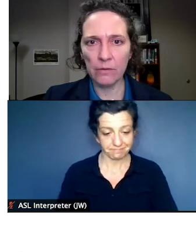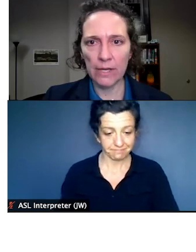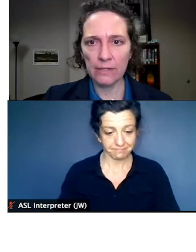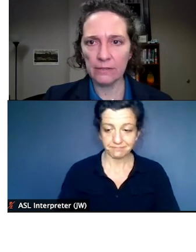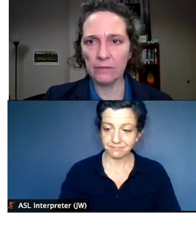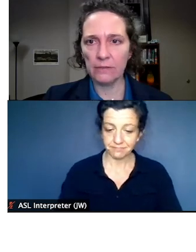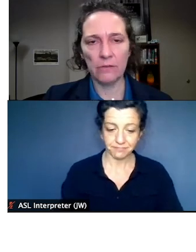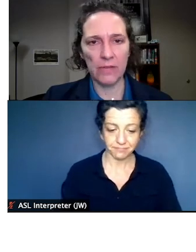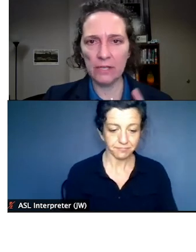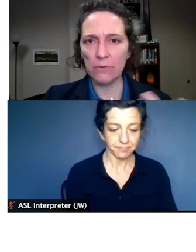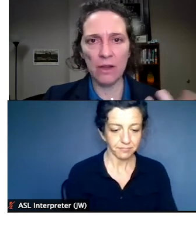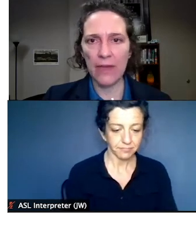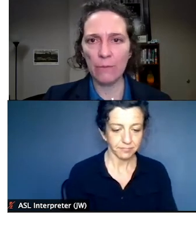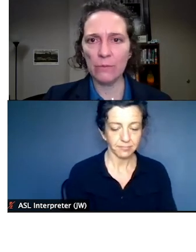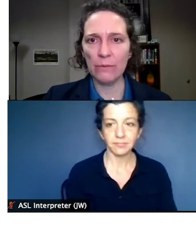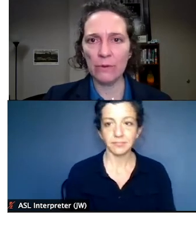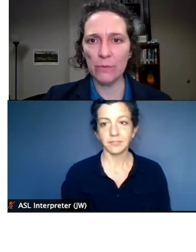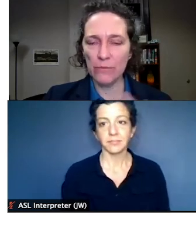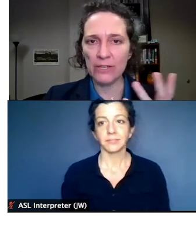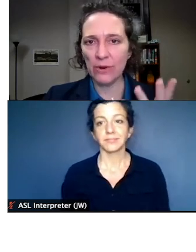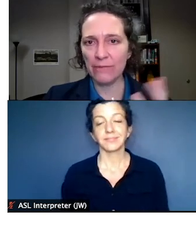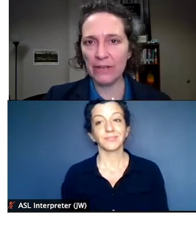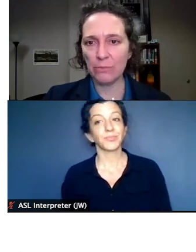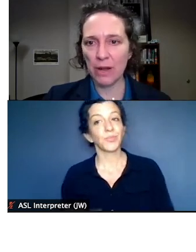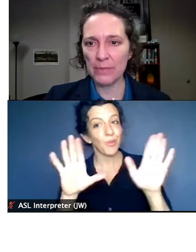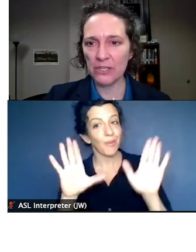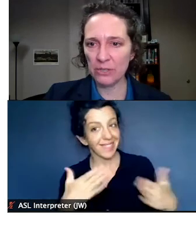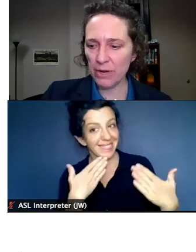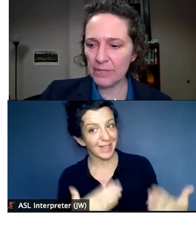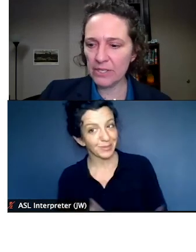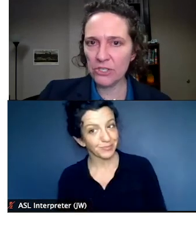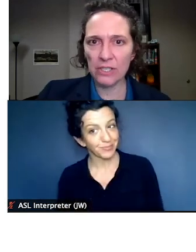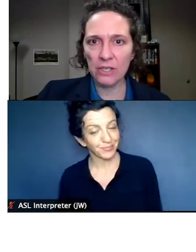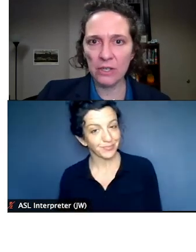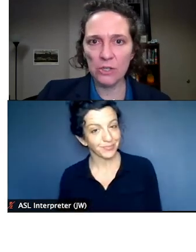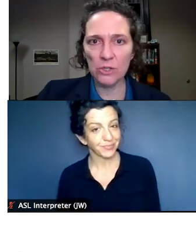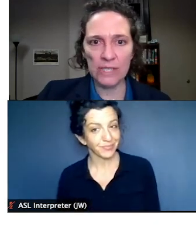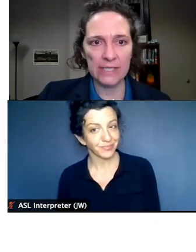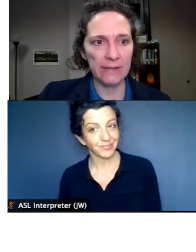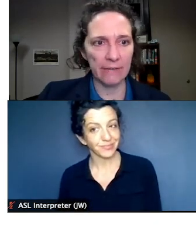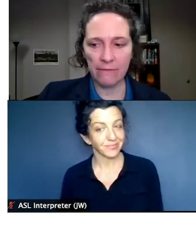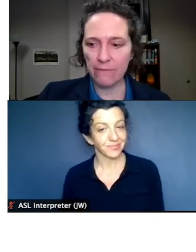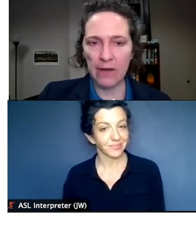All right. Thank you on that one. We will move on to our final proposition, Proposition 25.